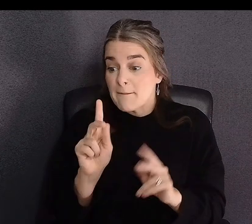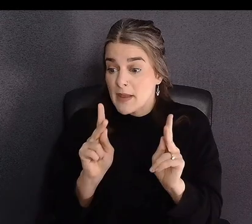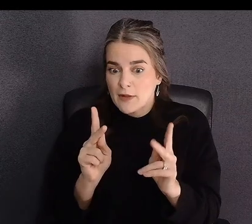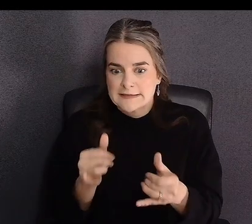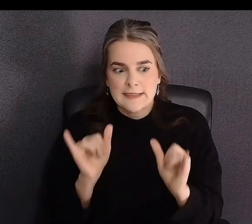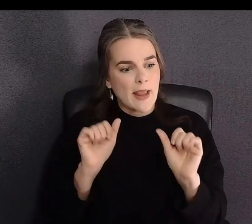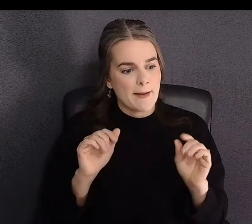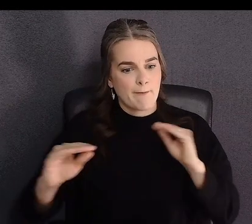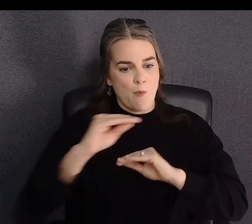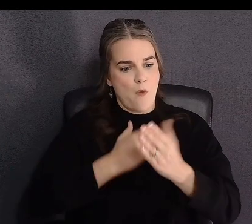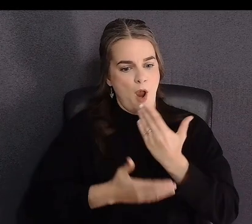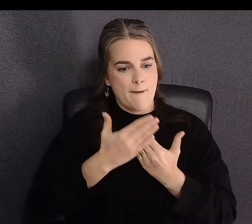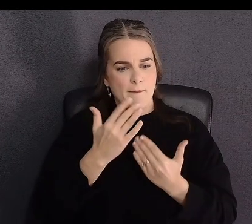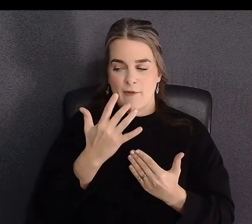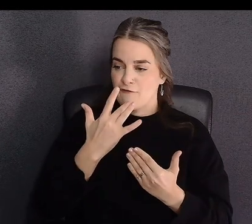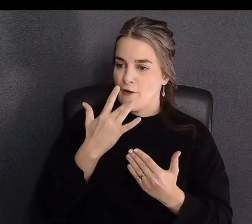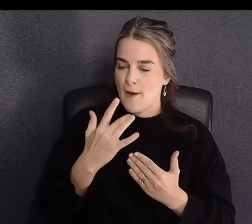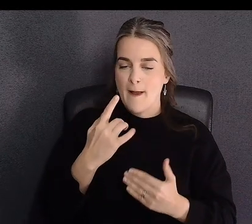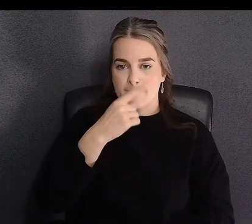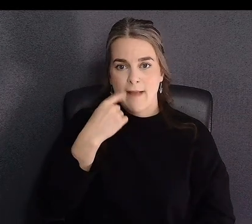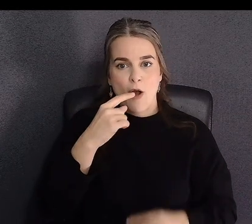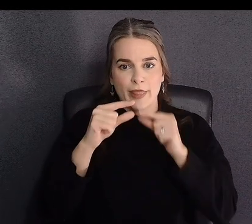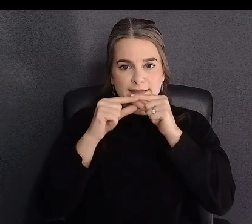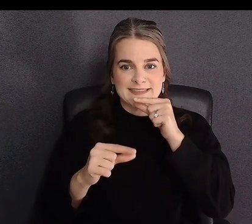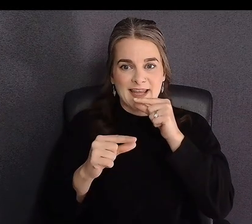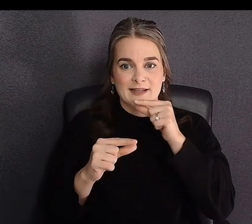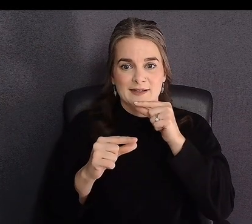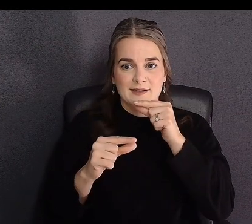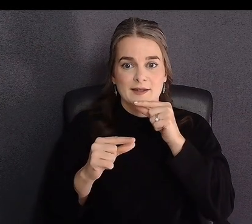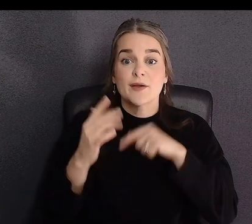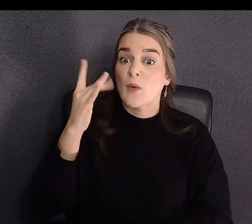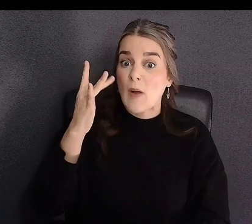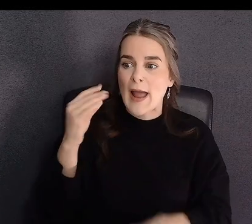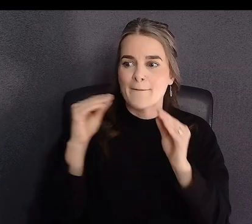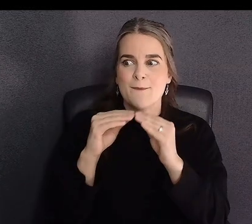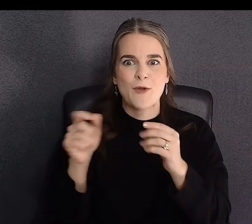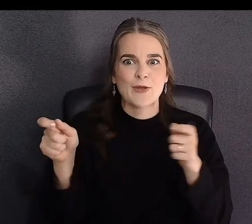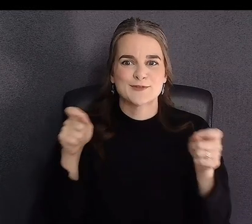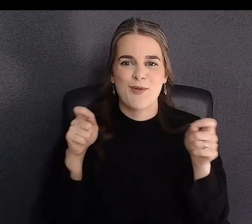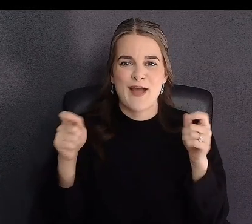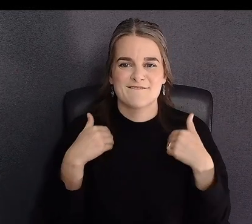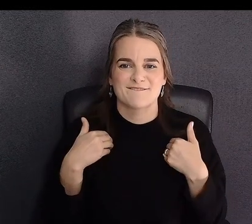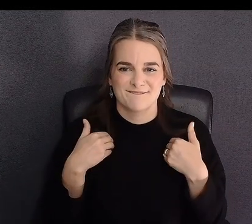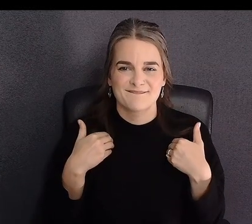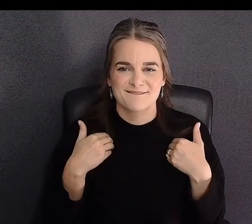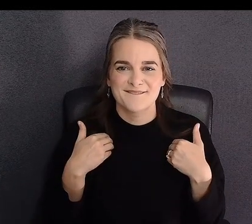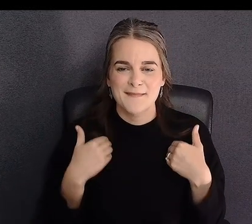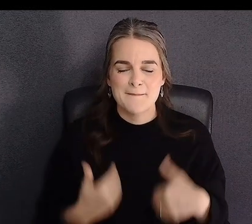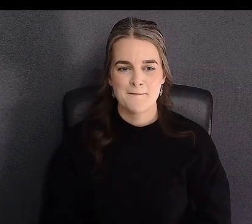still prefer mouthsticks because they can use it with more control.